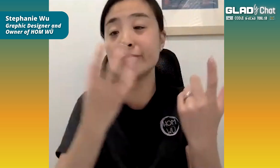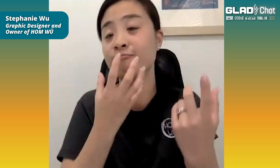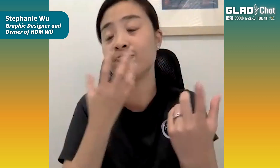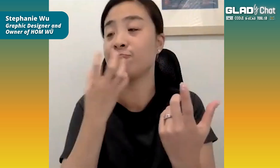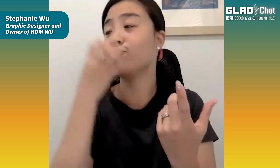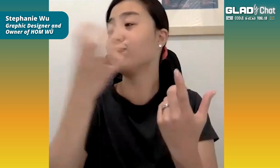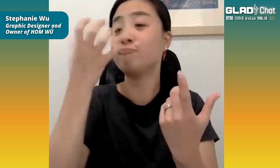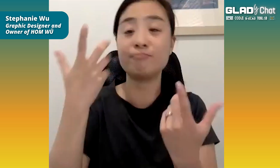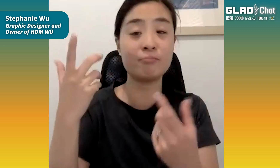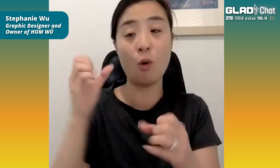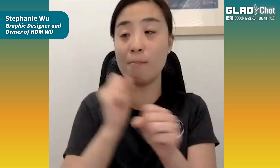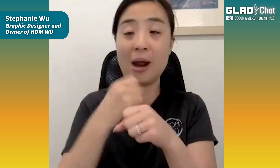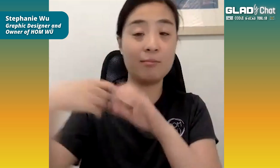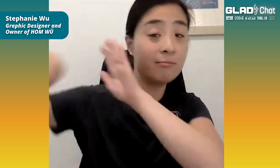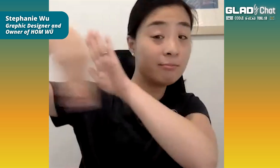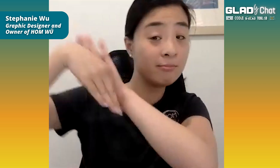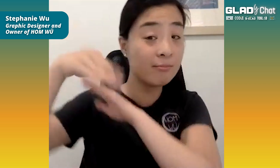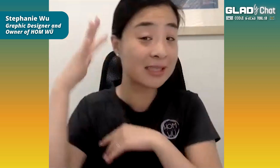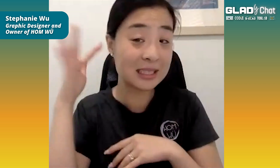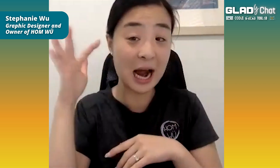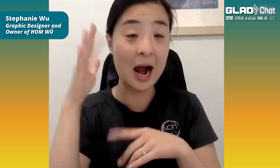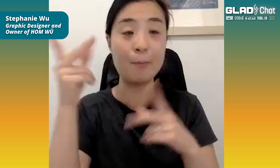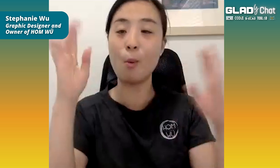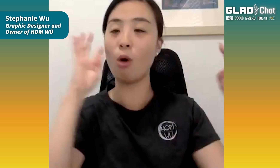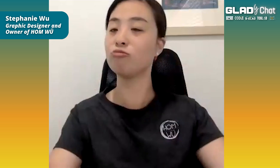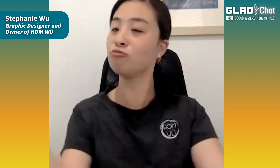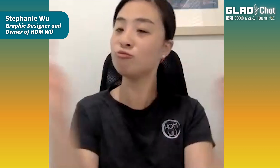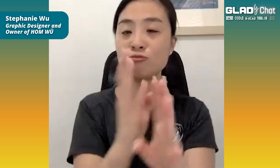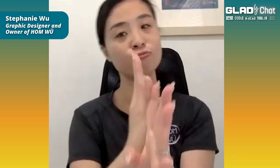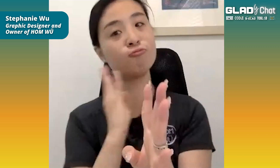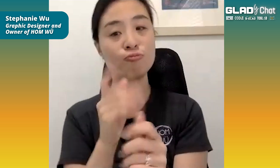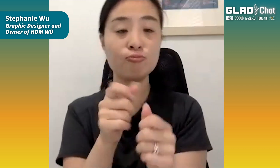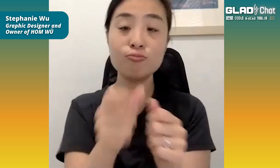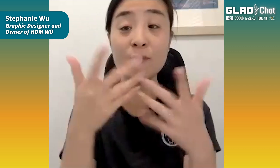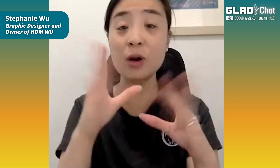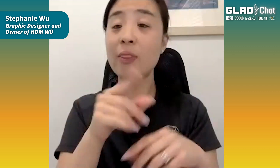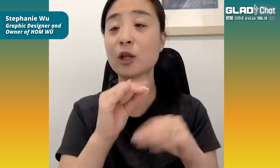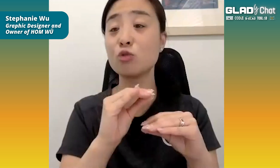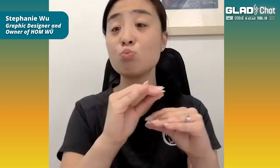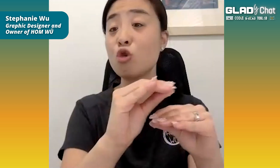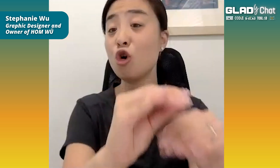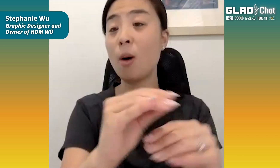and shout or ring a bell sound. People gather in line, buy food, then the cart moves on.